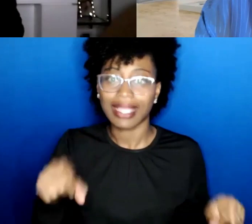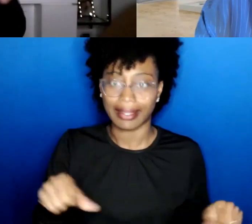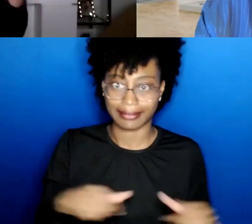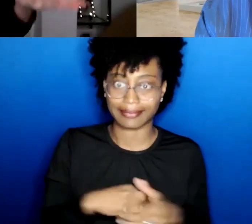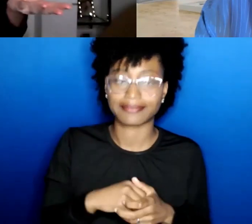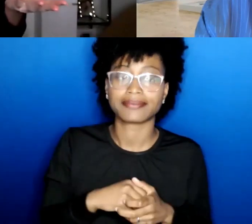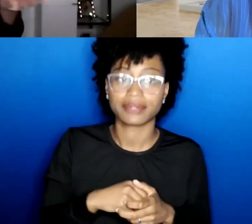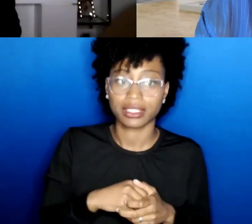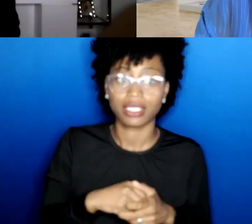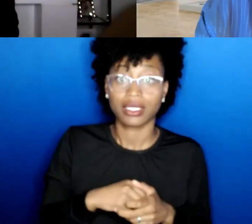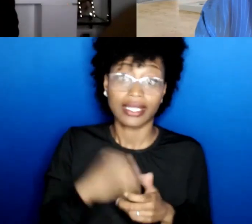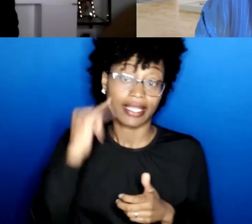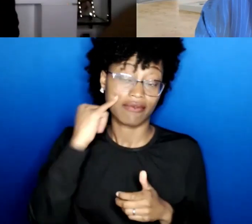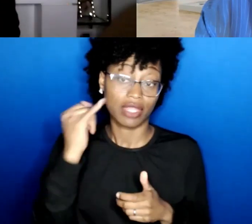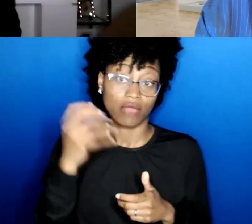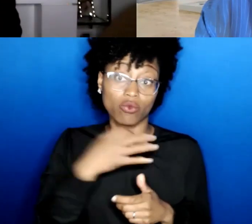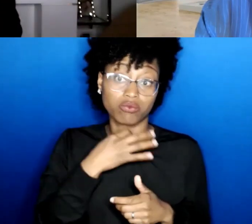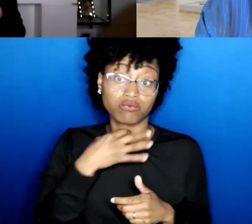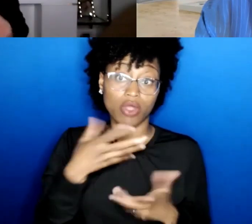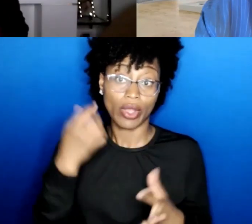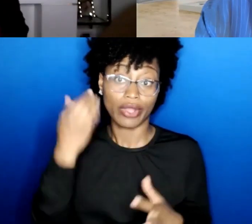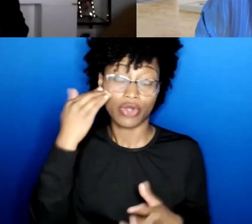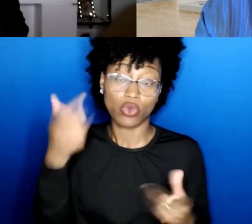during the meeting. 06:26:56 And also, as I have emphasized that